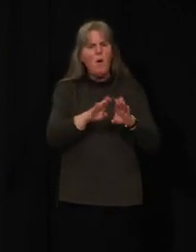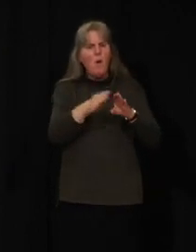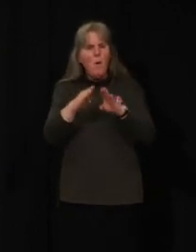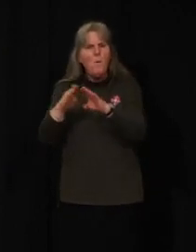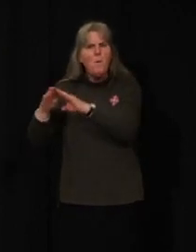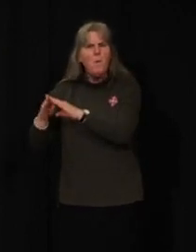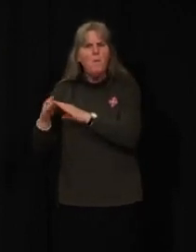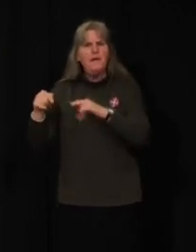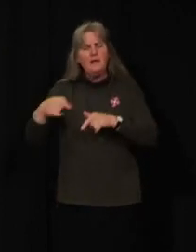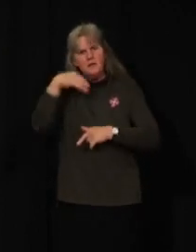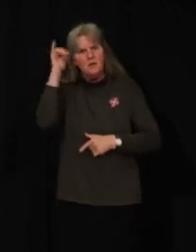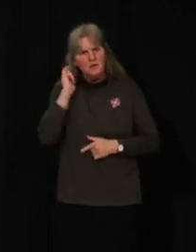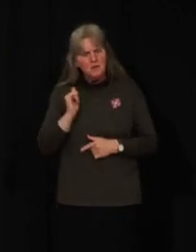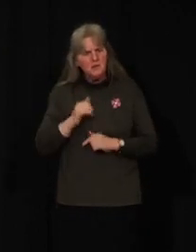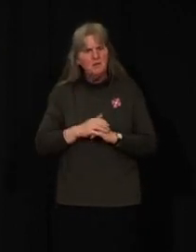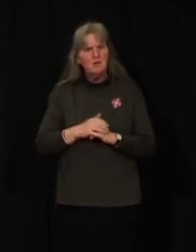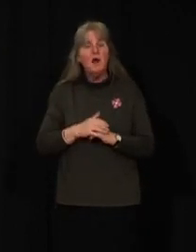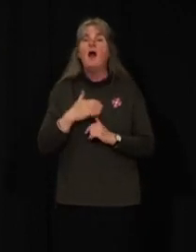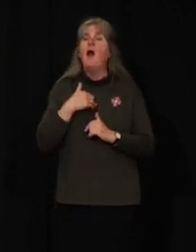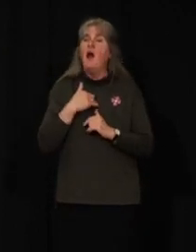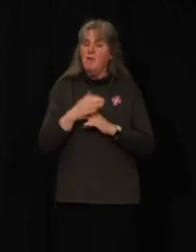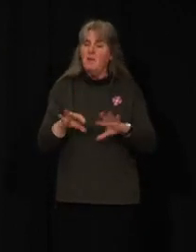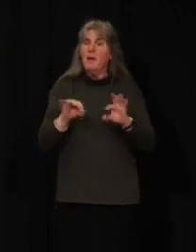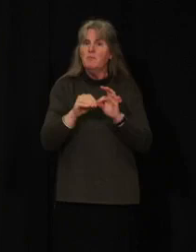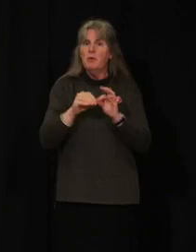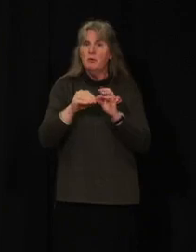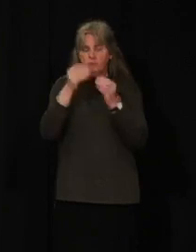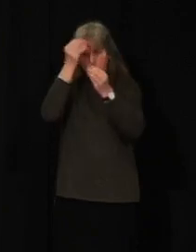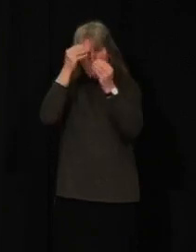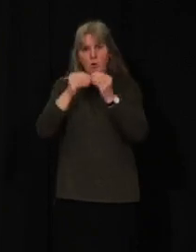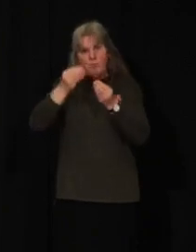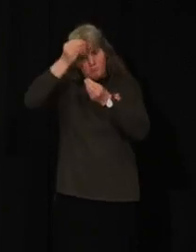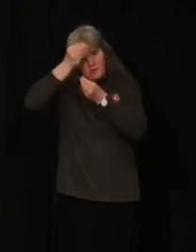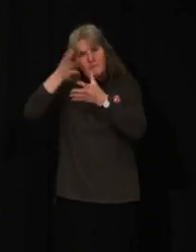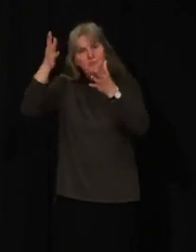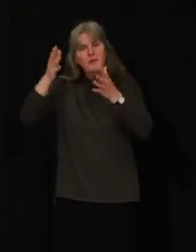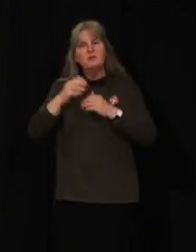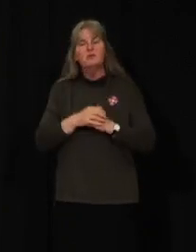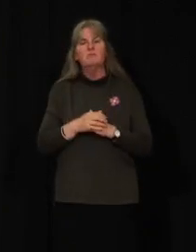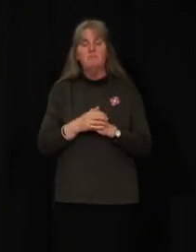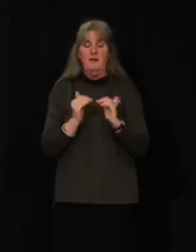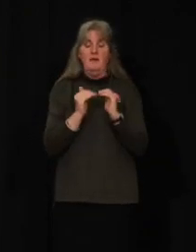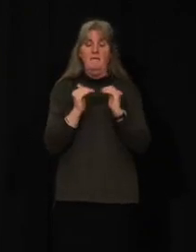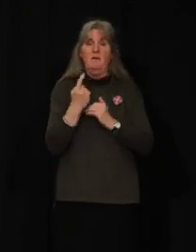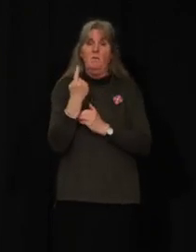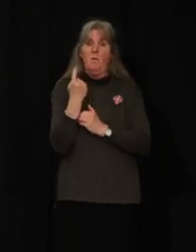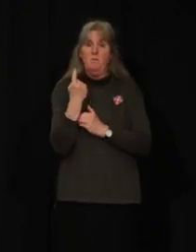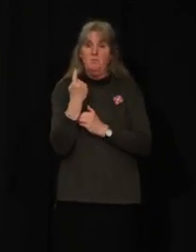research and. I have some important updates to share now on how phase I is moving ahead.